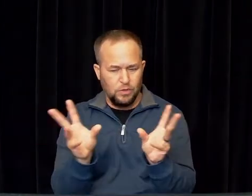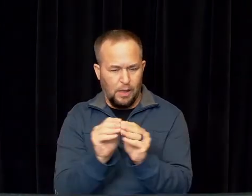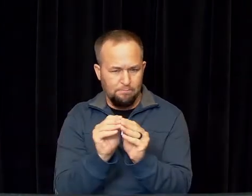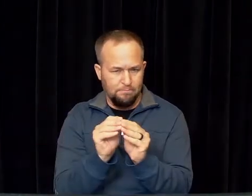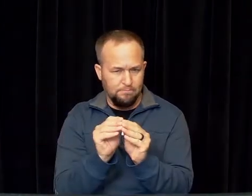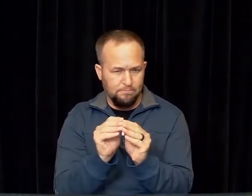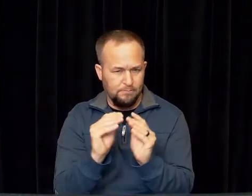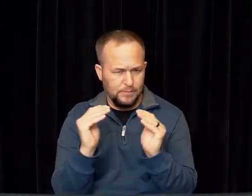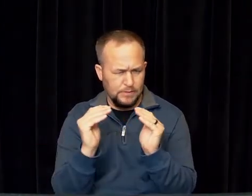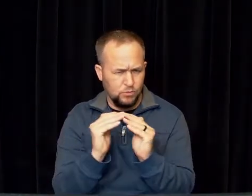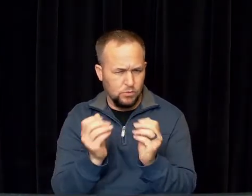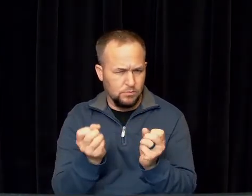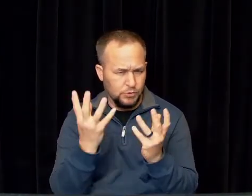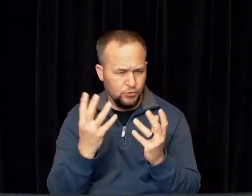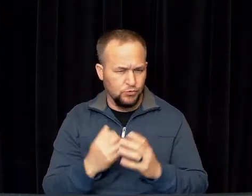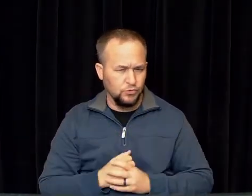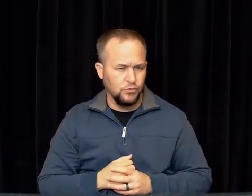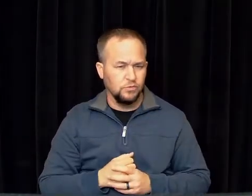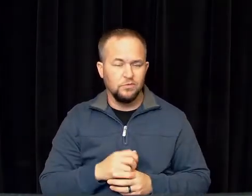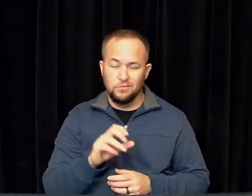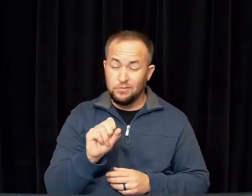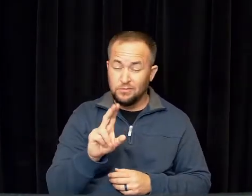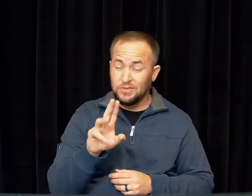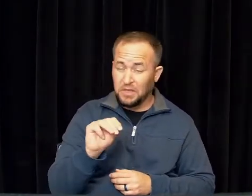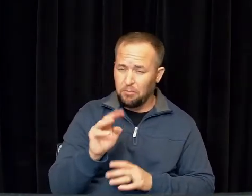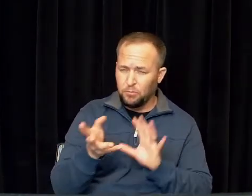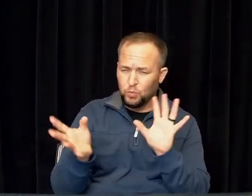For those of us that don't remember that the sum is the total, I went ahead and put